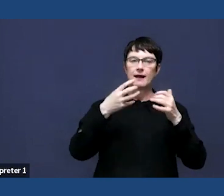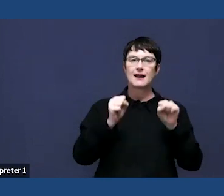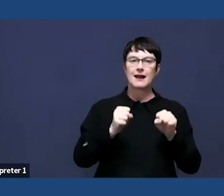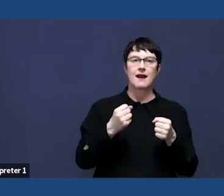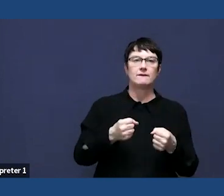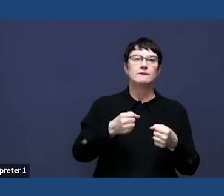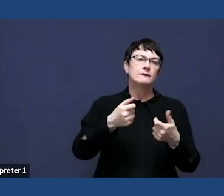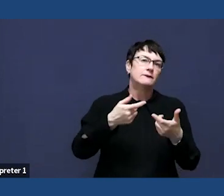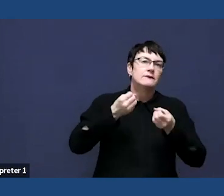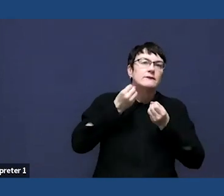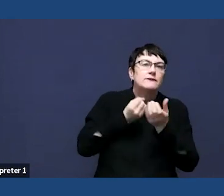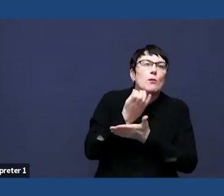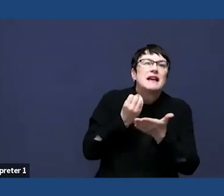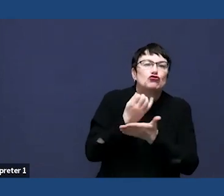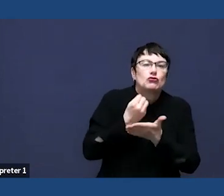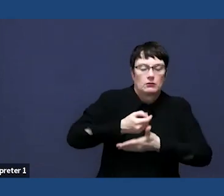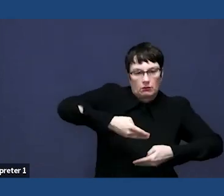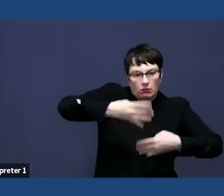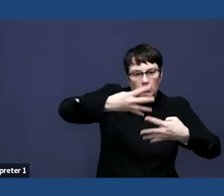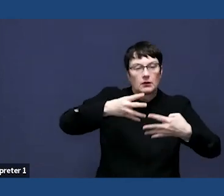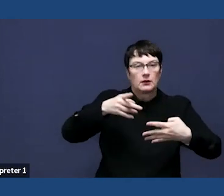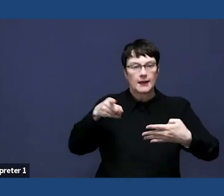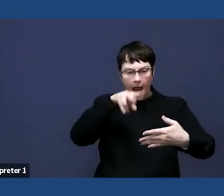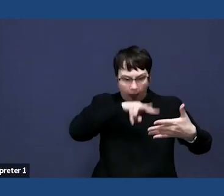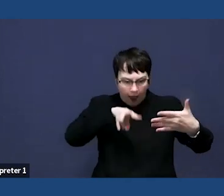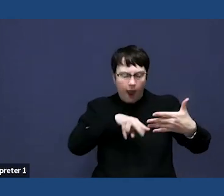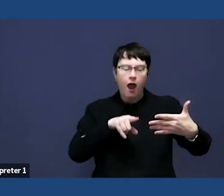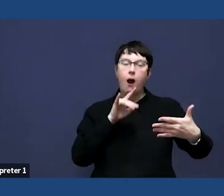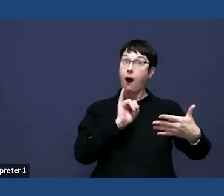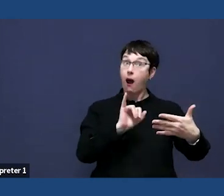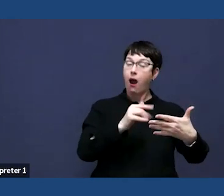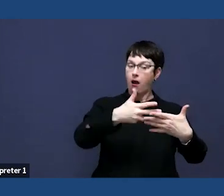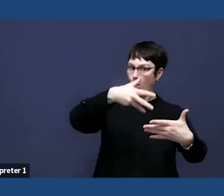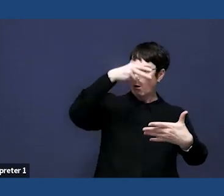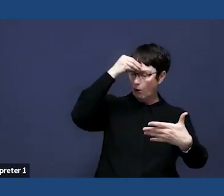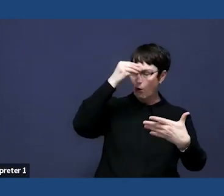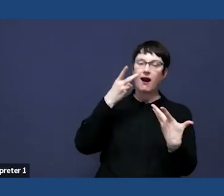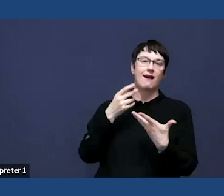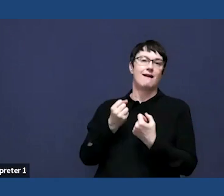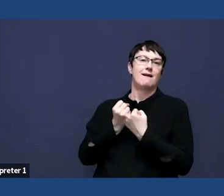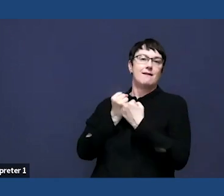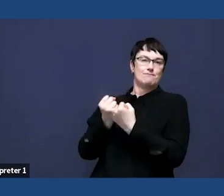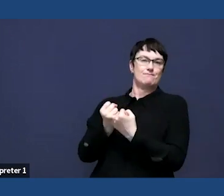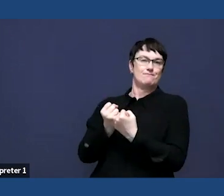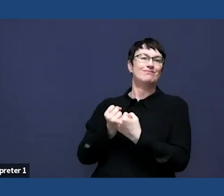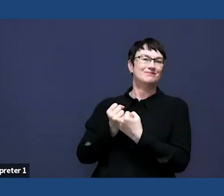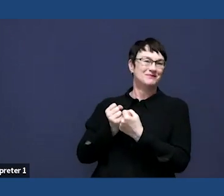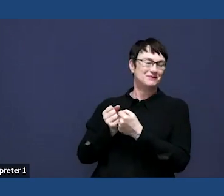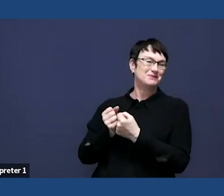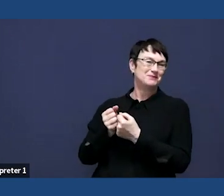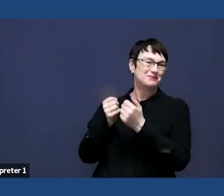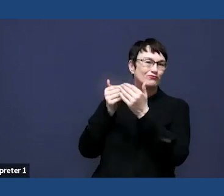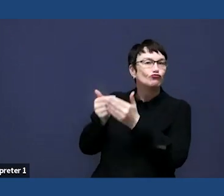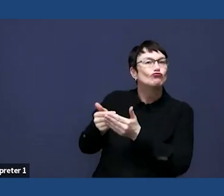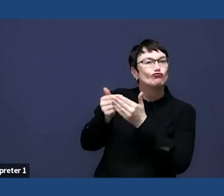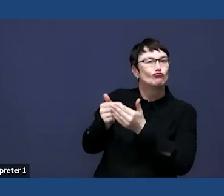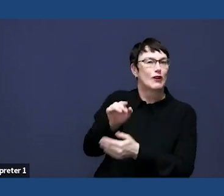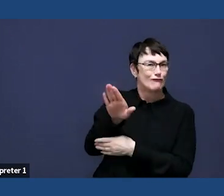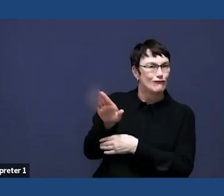I would say that -- in addition to training, in addition to providing patient voice into